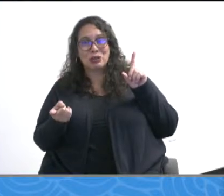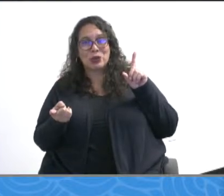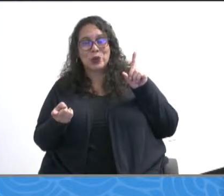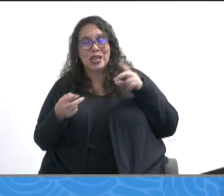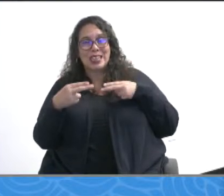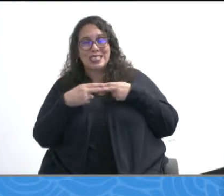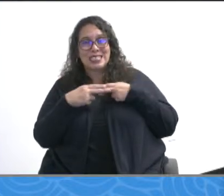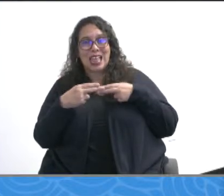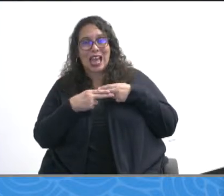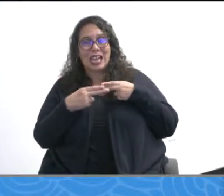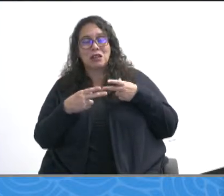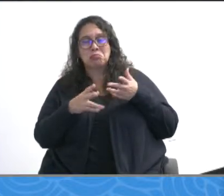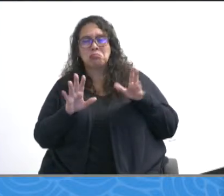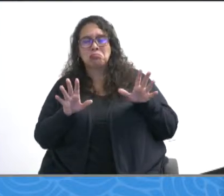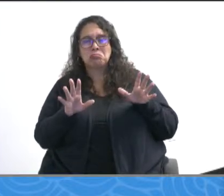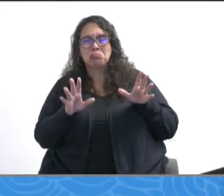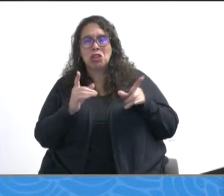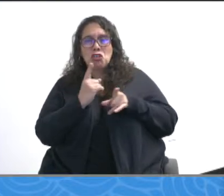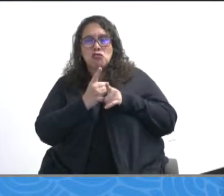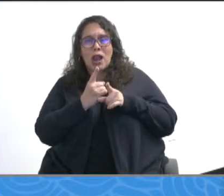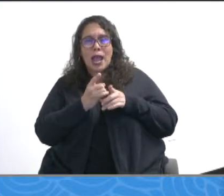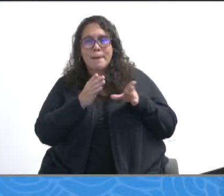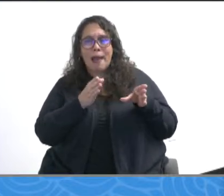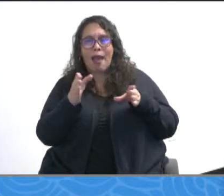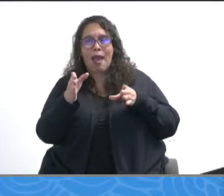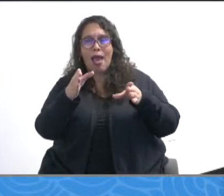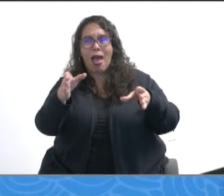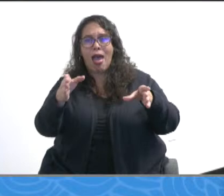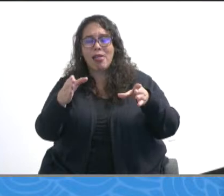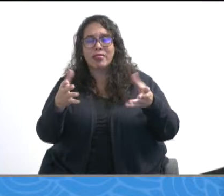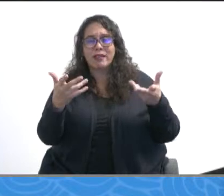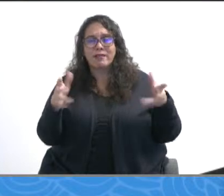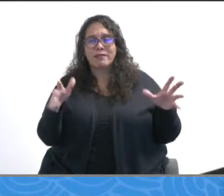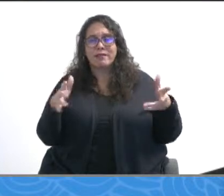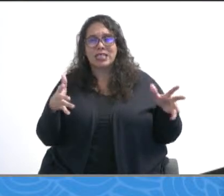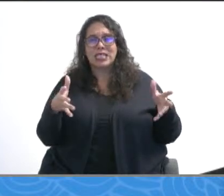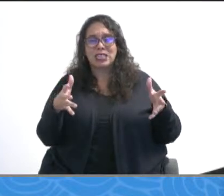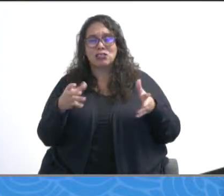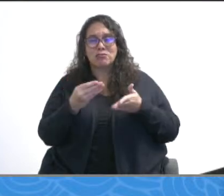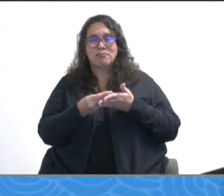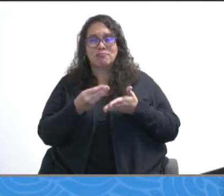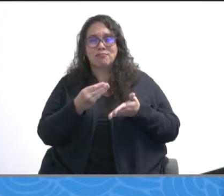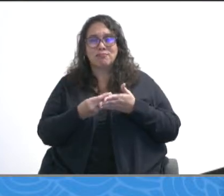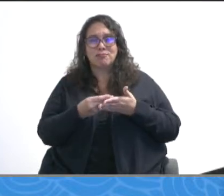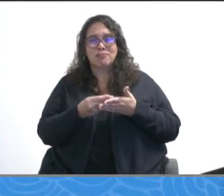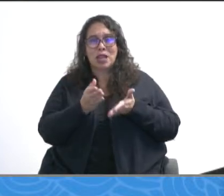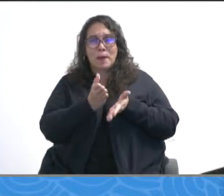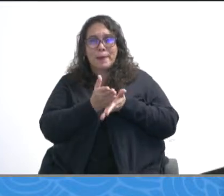is that we are on path to complete our expenditures in the categories that we budgeted very closely